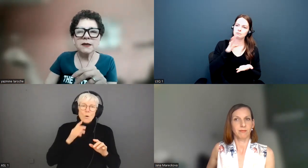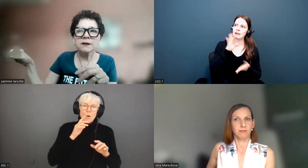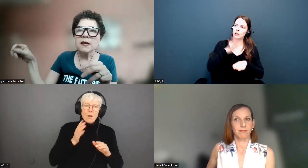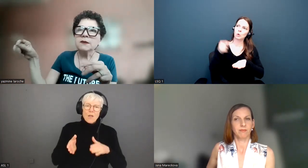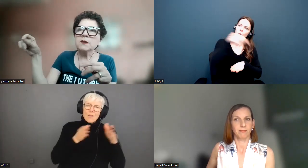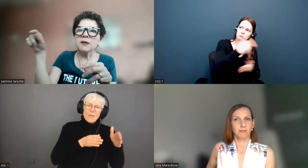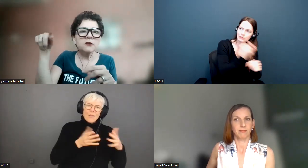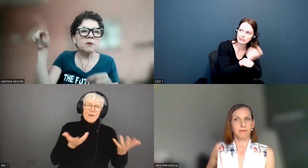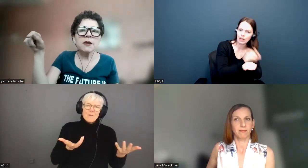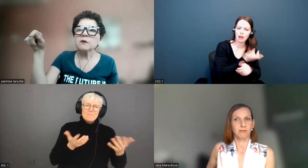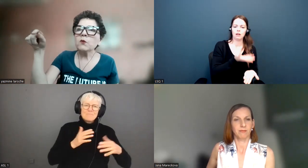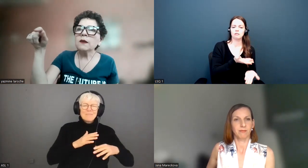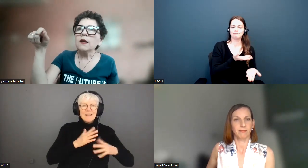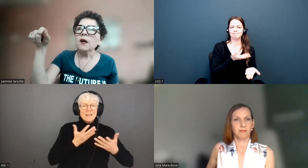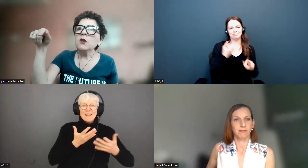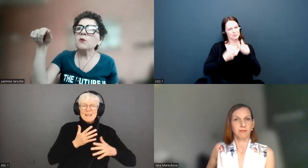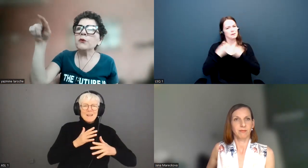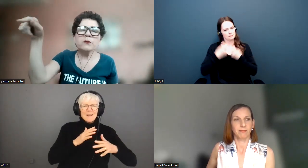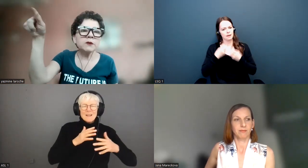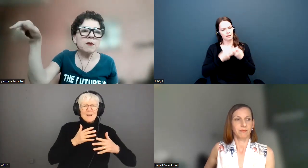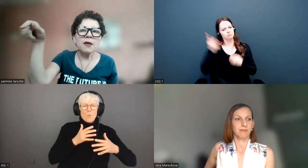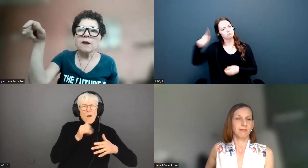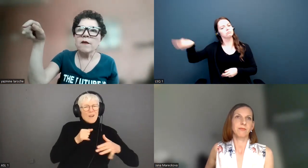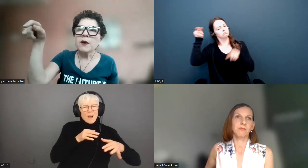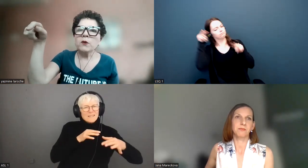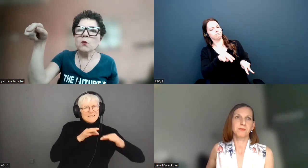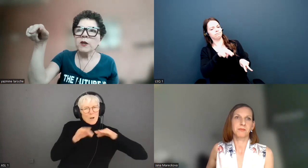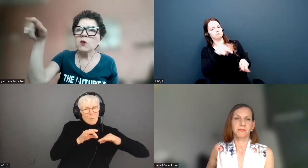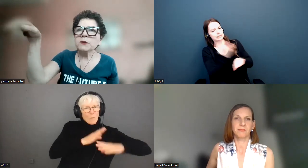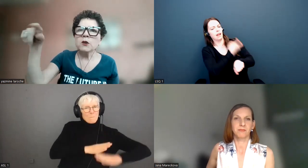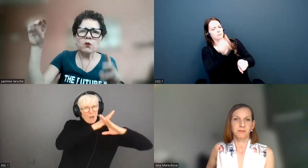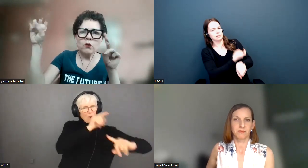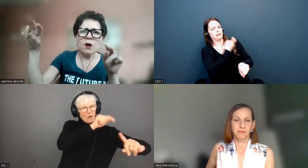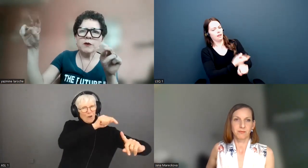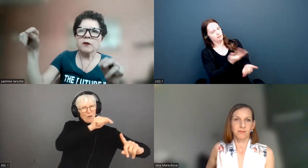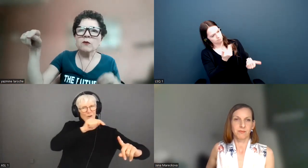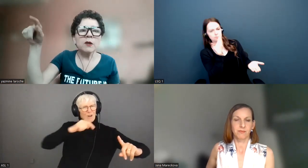things so the issue becomes well you prove to me that what you say is wrong with you